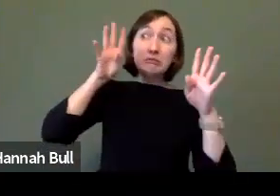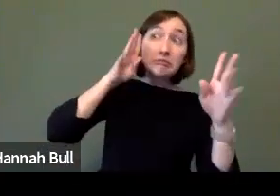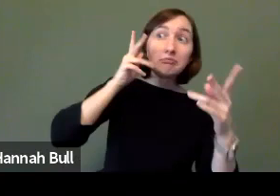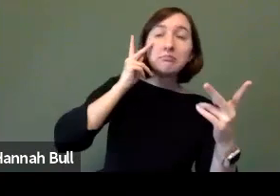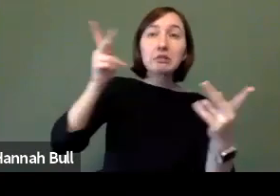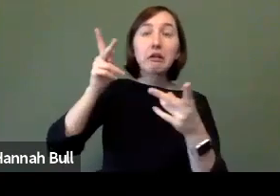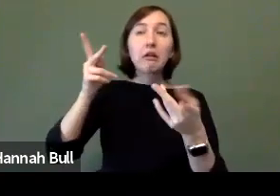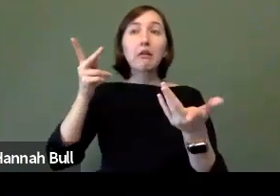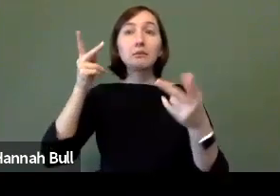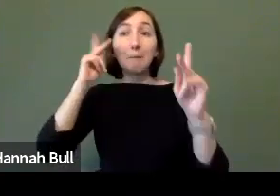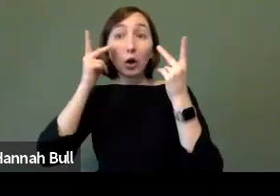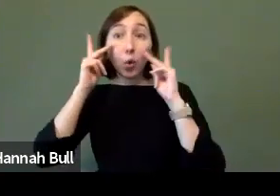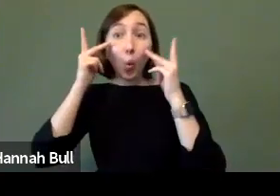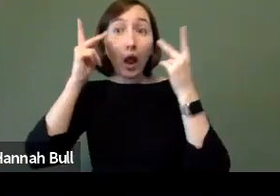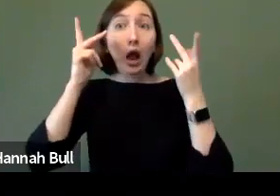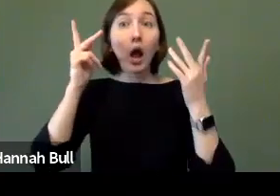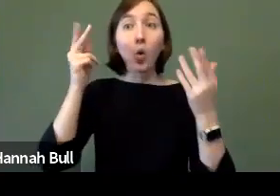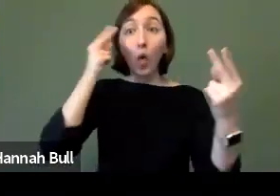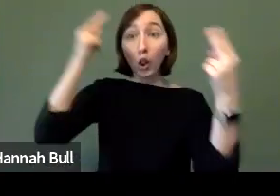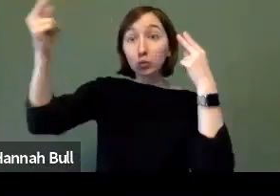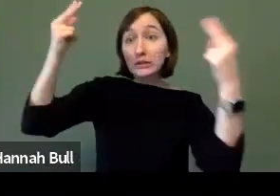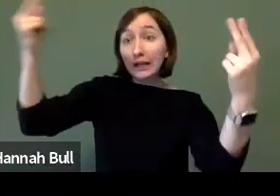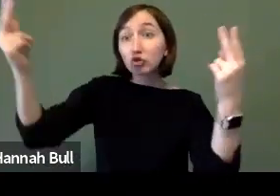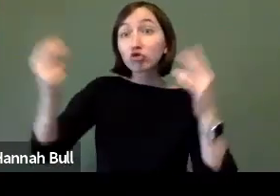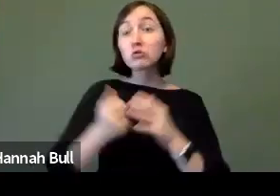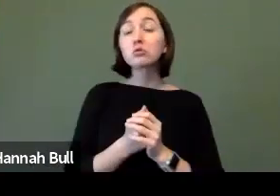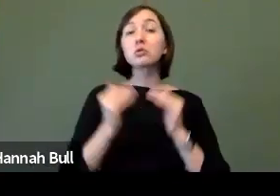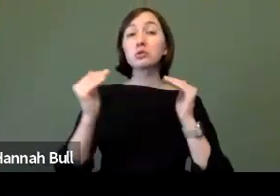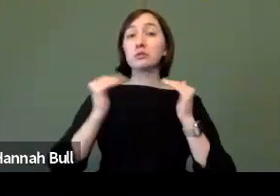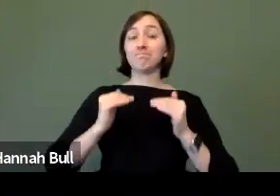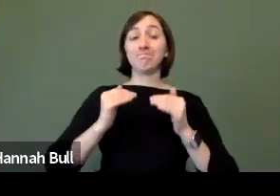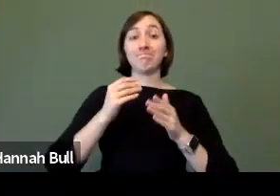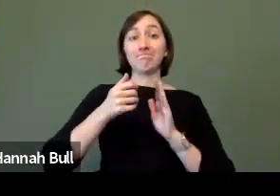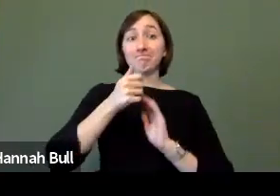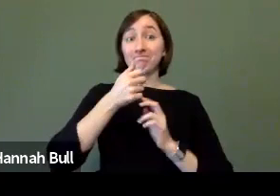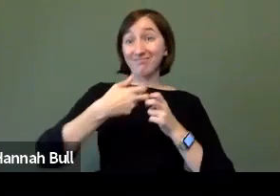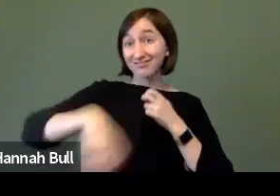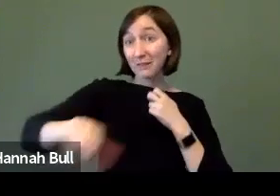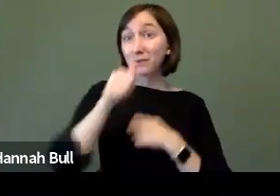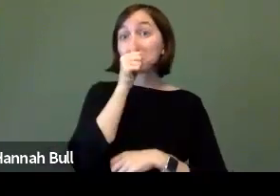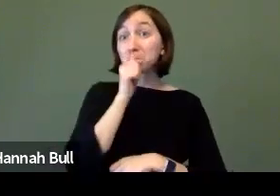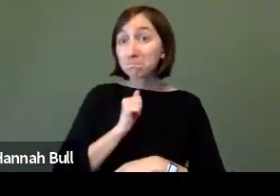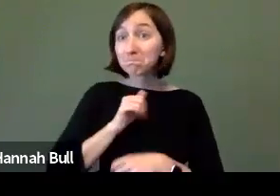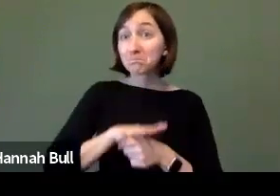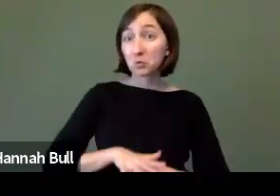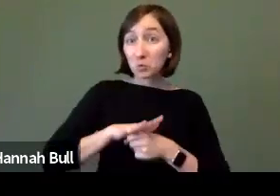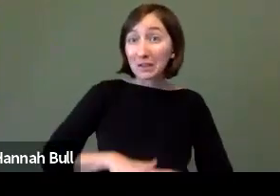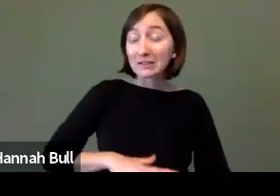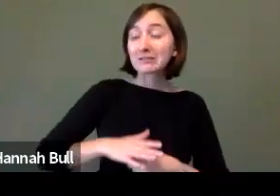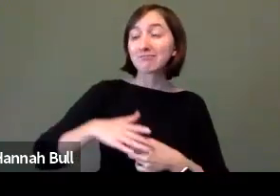Inability to cope with daily problems. Trouble understanding or relating to situations.